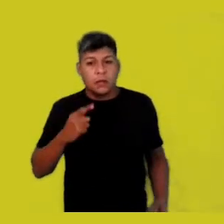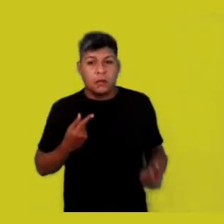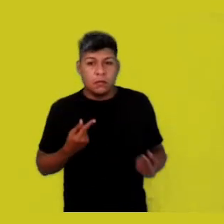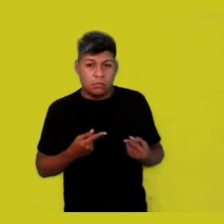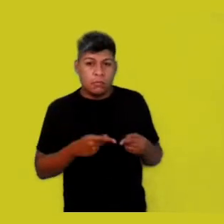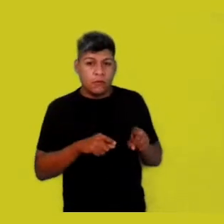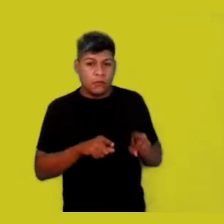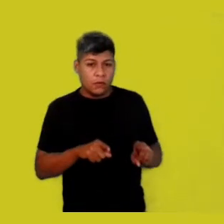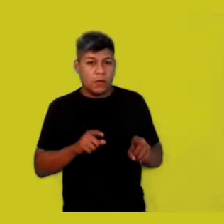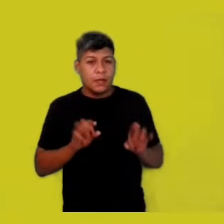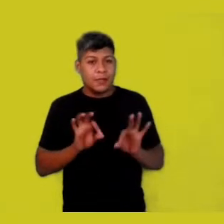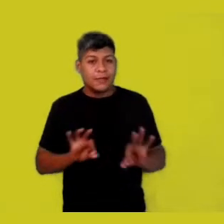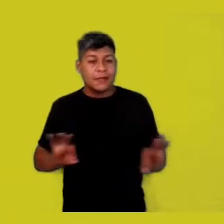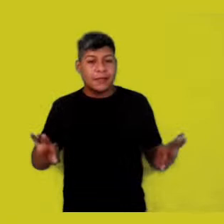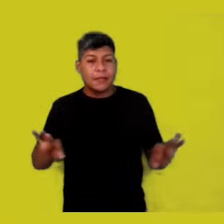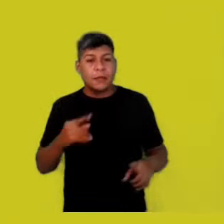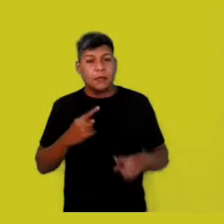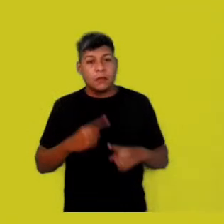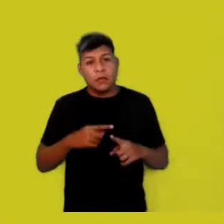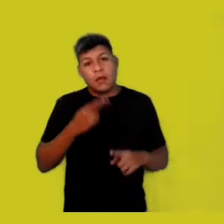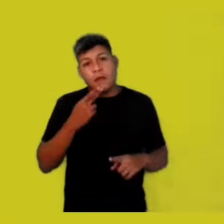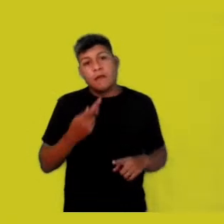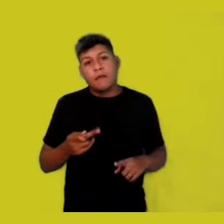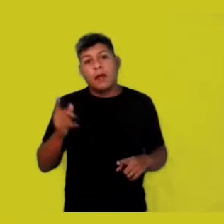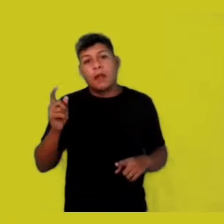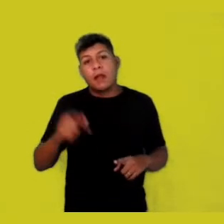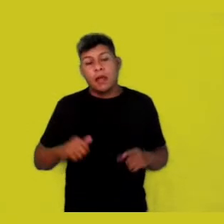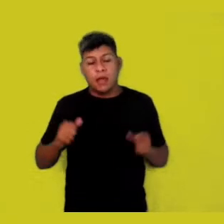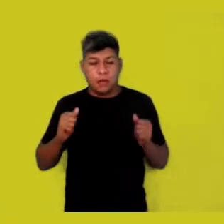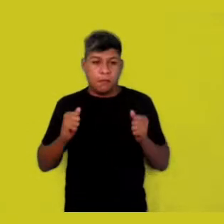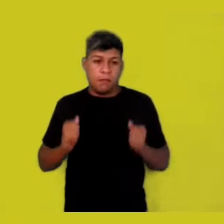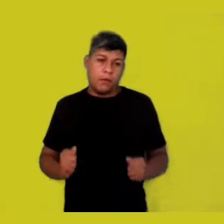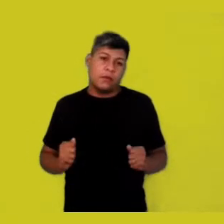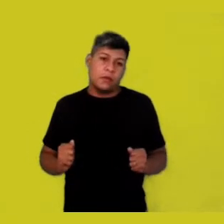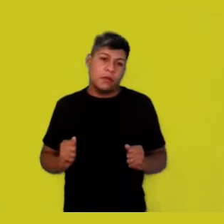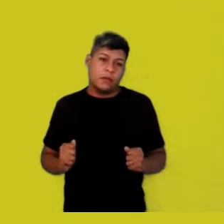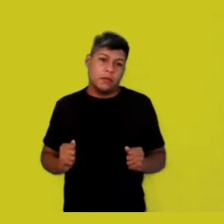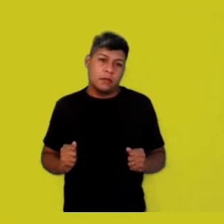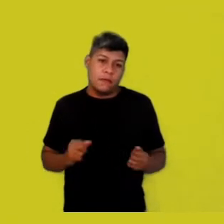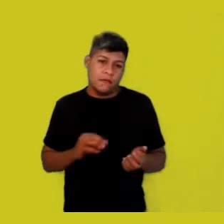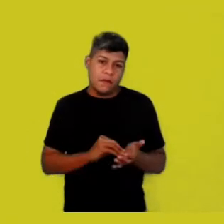exactly because the speeches were powerful, and not lacking.